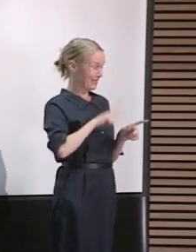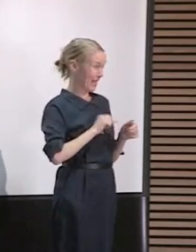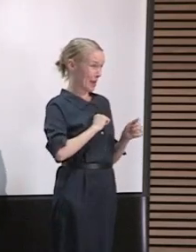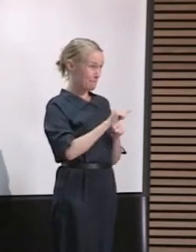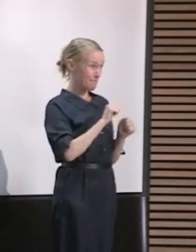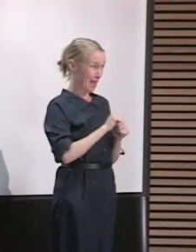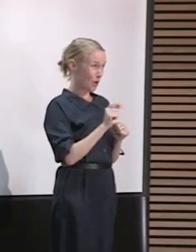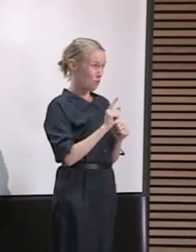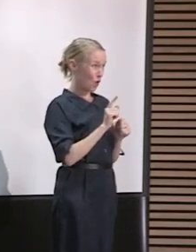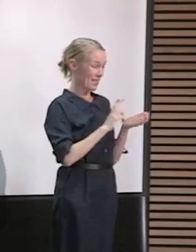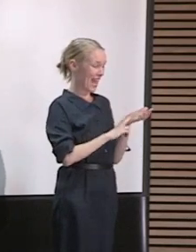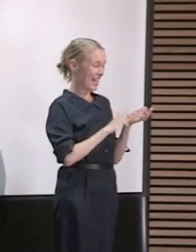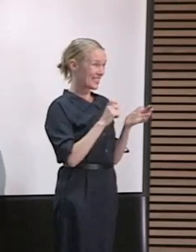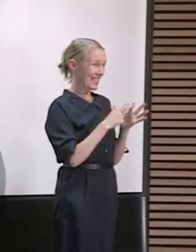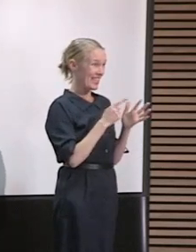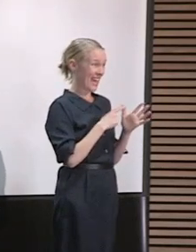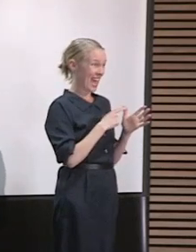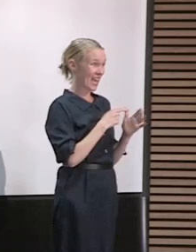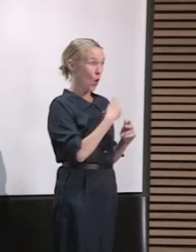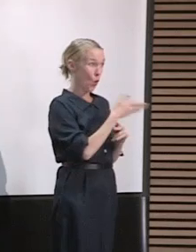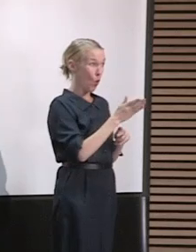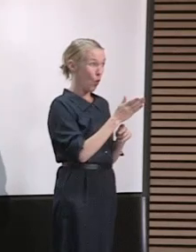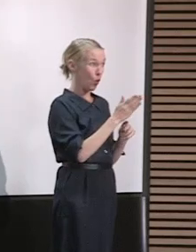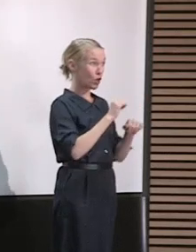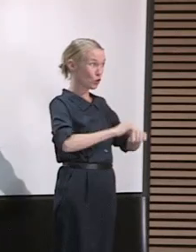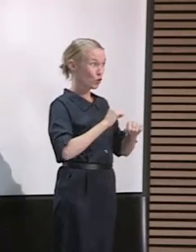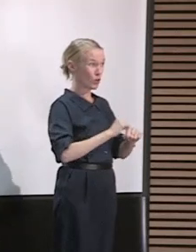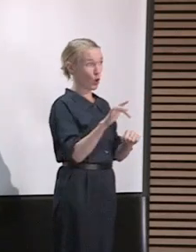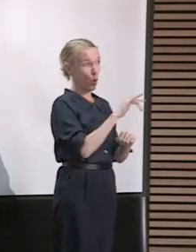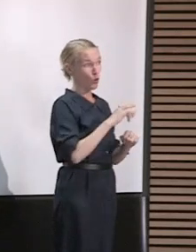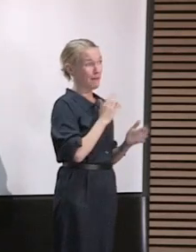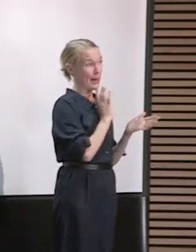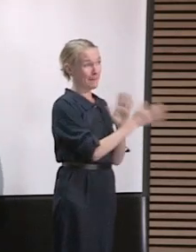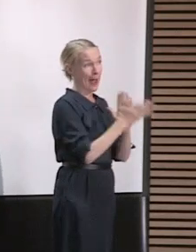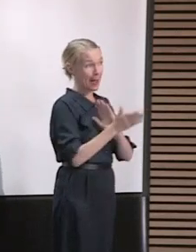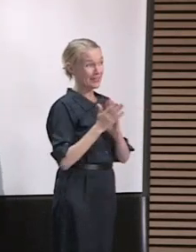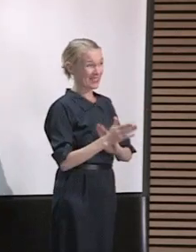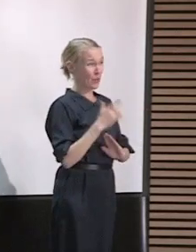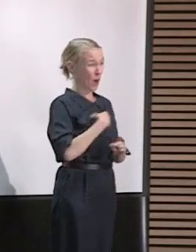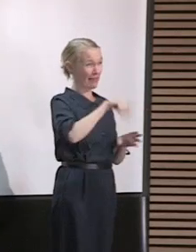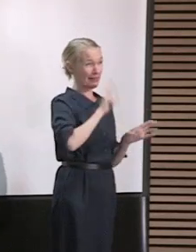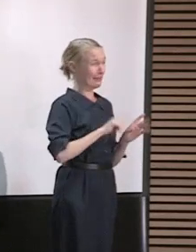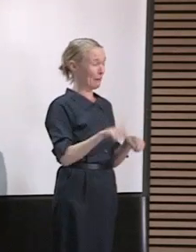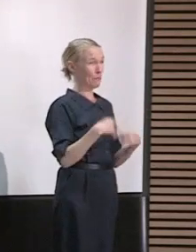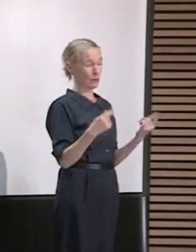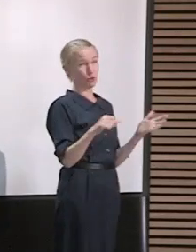NCA students should be able to pass this year because of all the stress they've gone through. Is that something you'll consider? No, that's